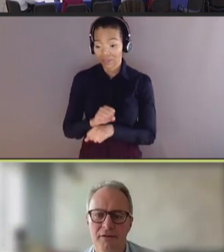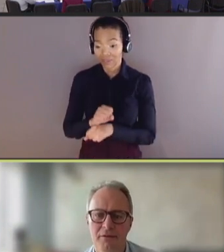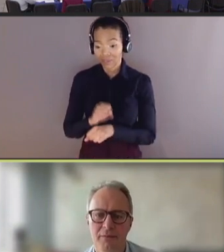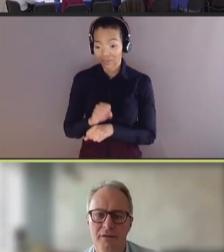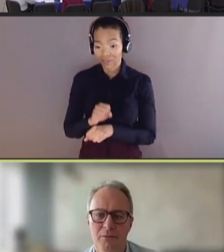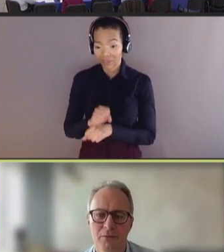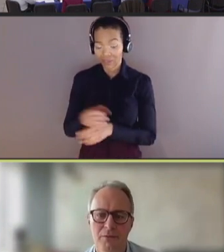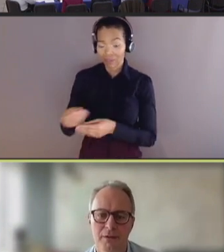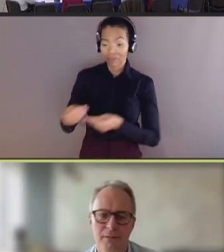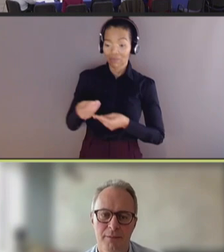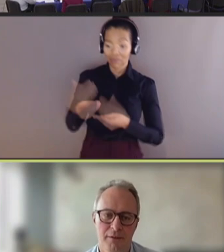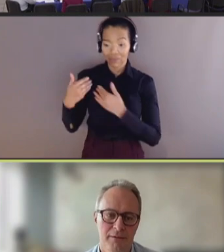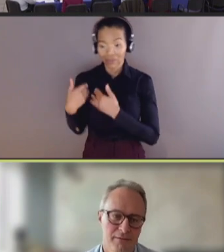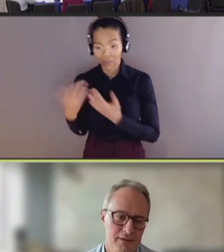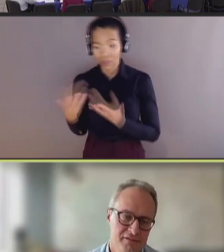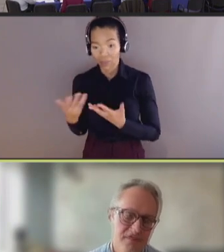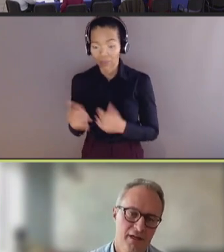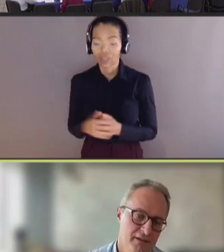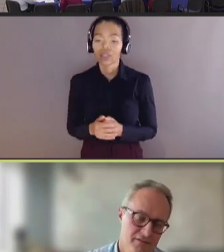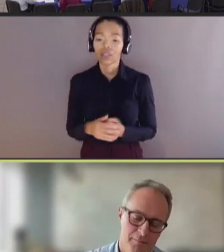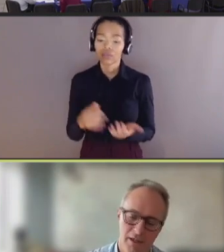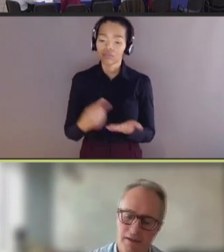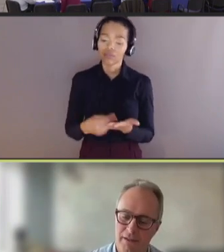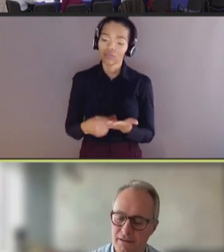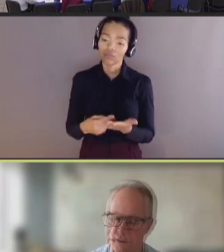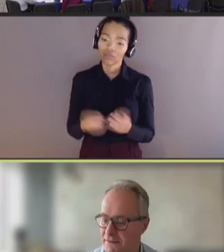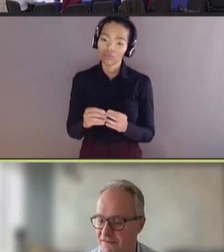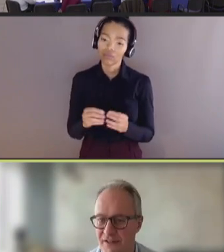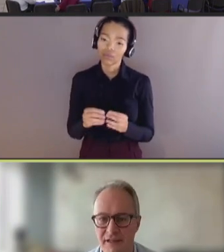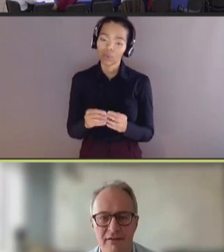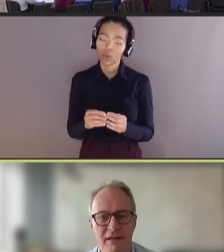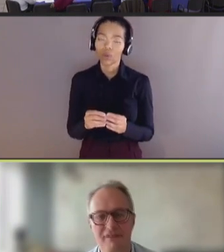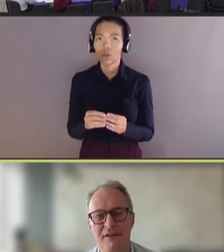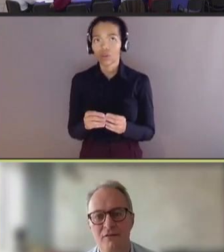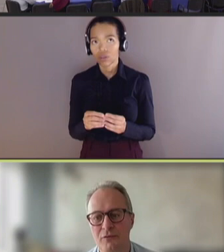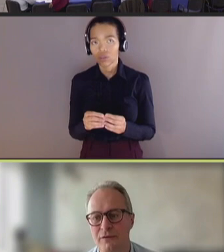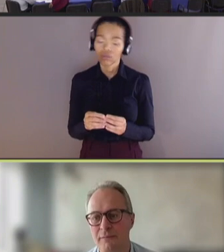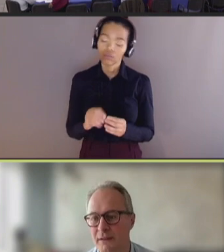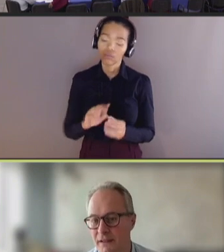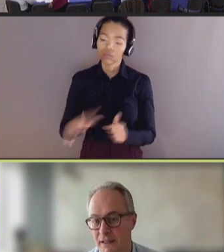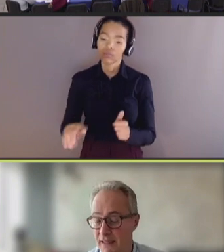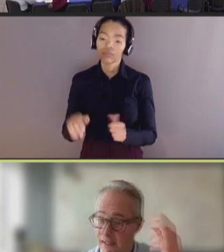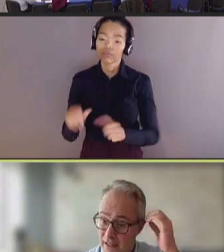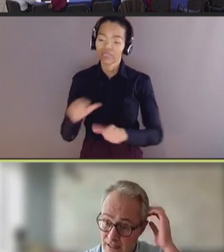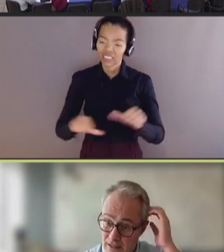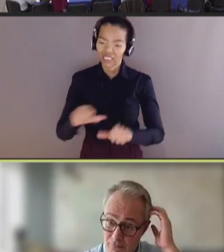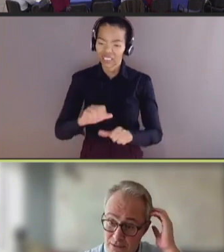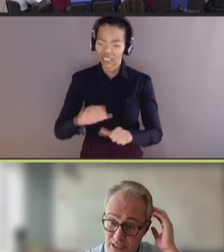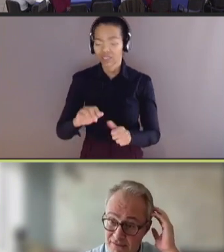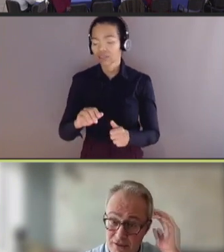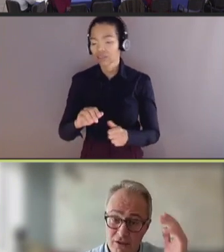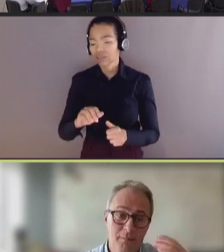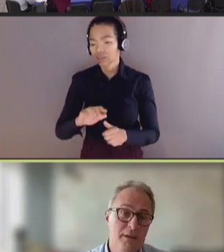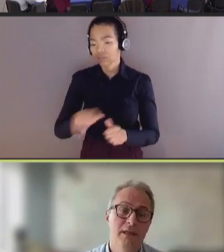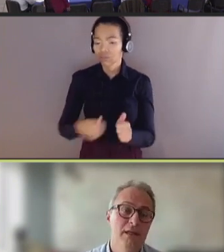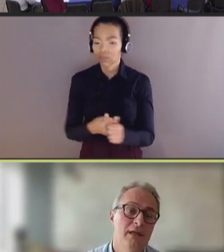a little bit more about the science behind designing vaccine for TB, which has not been